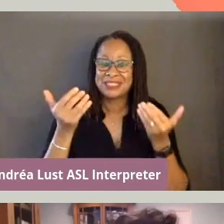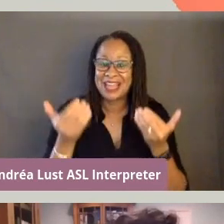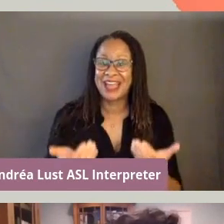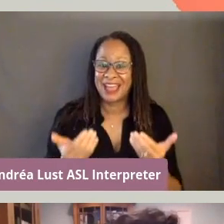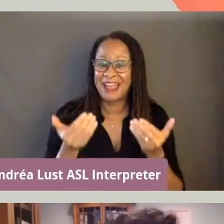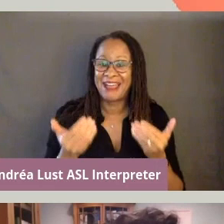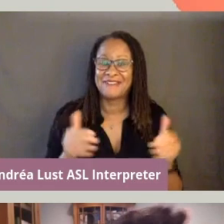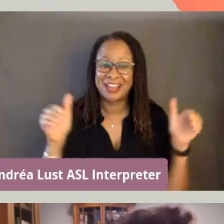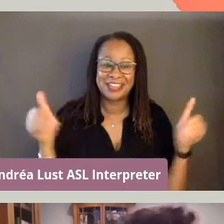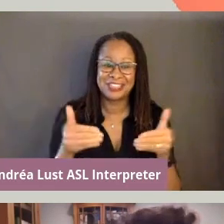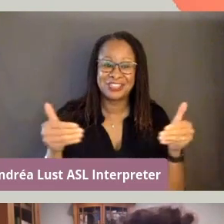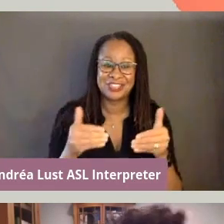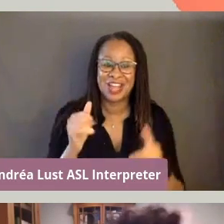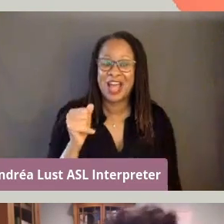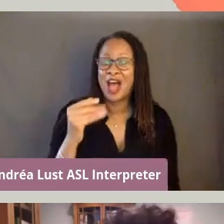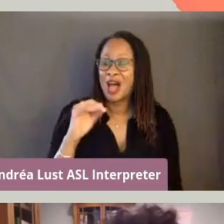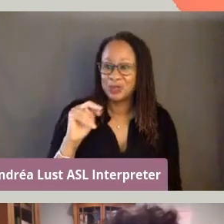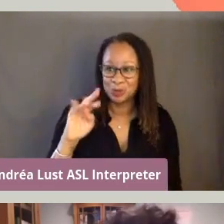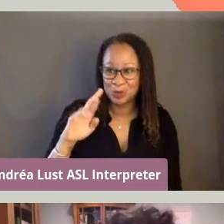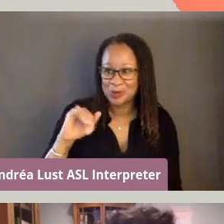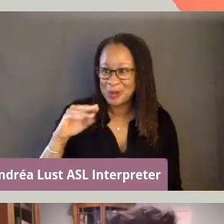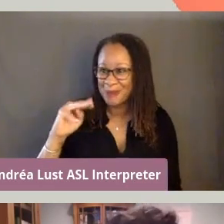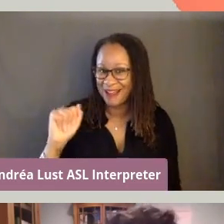I hope we can live up to that weight.